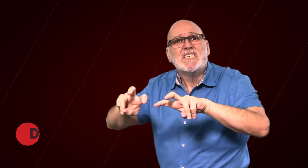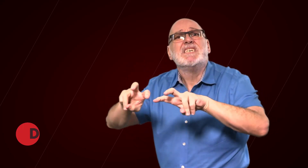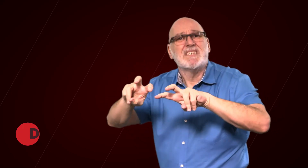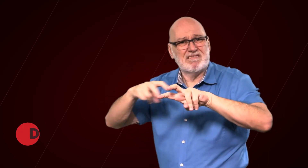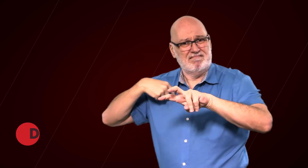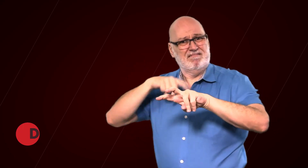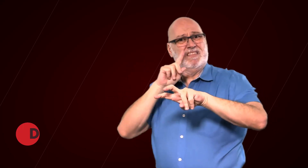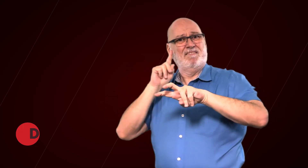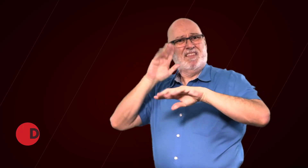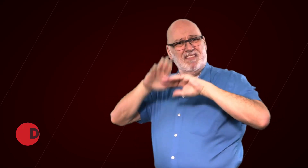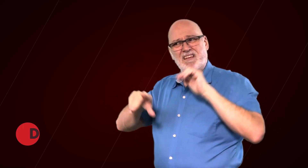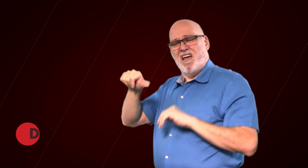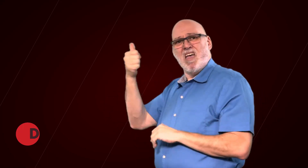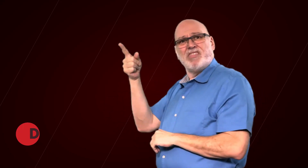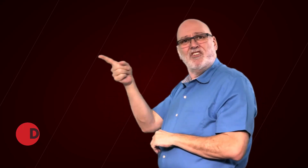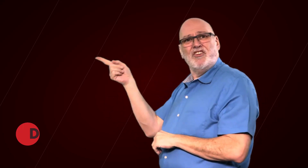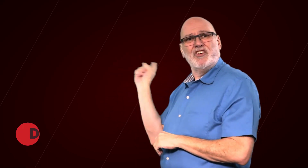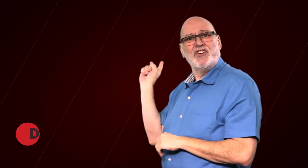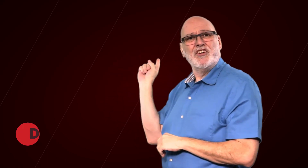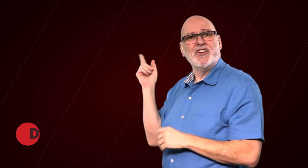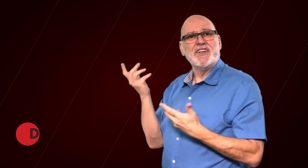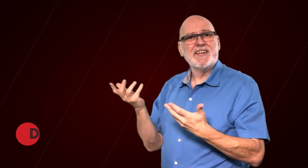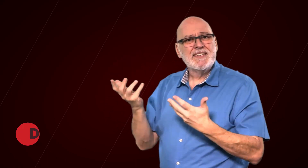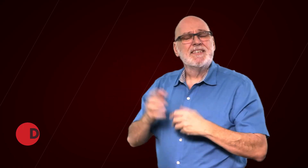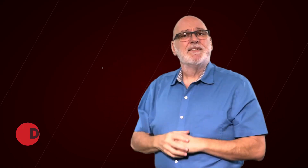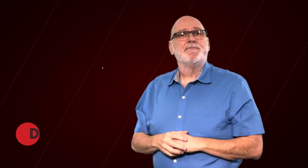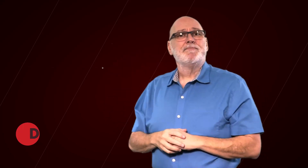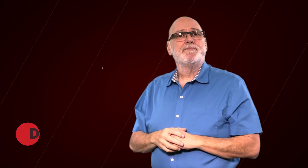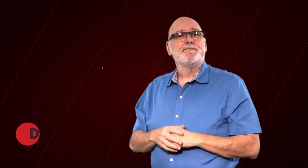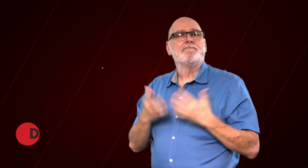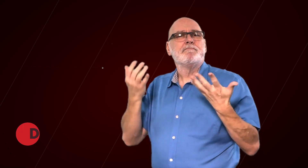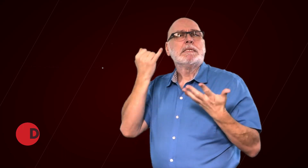Deaf people than from others.